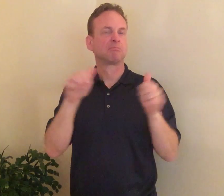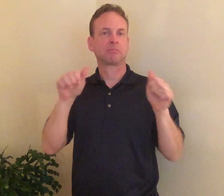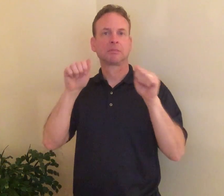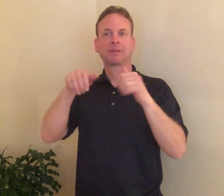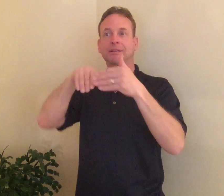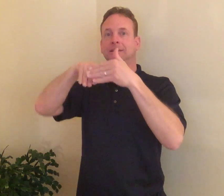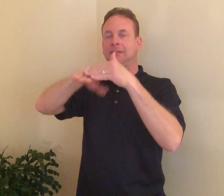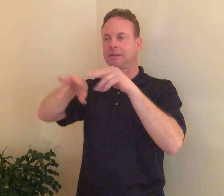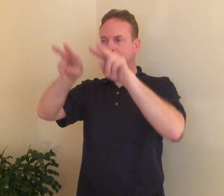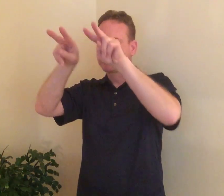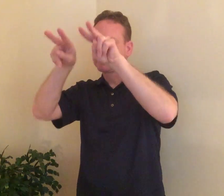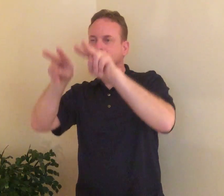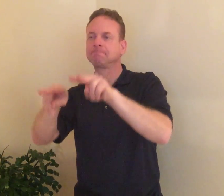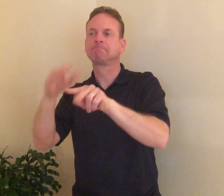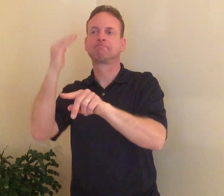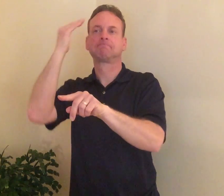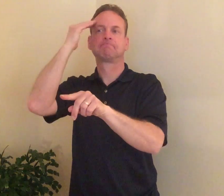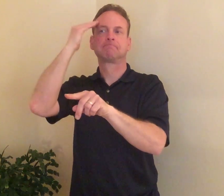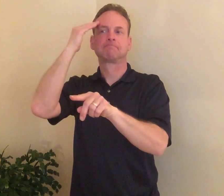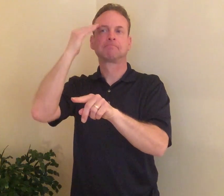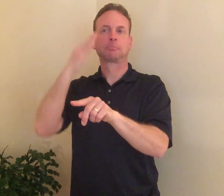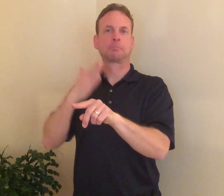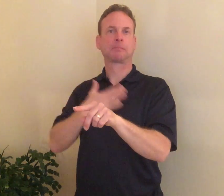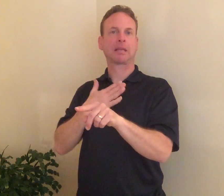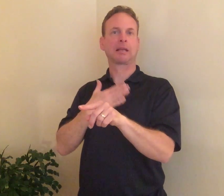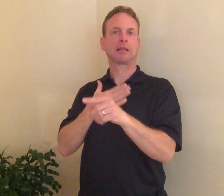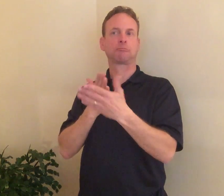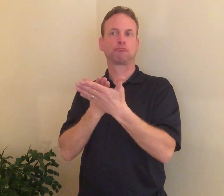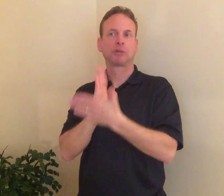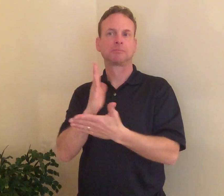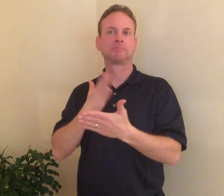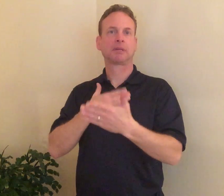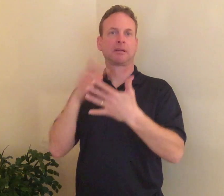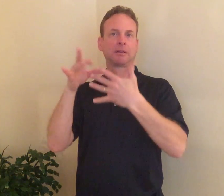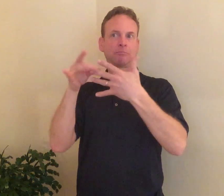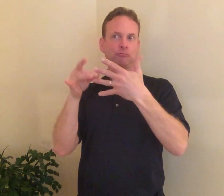or deaf consumer, or anyone, really, can go to the website and read this document, and